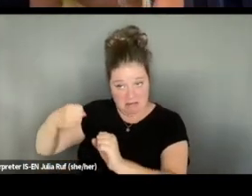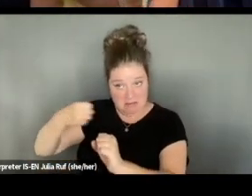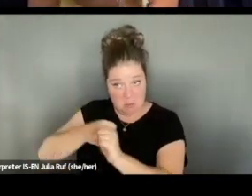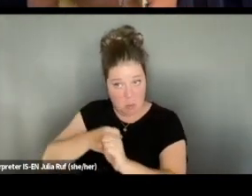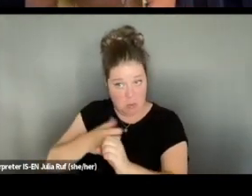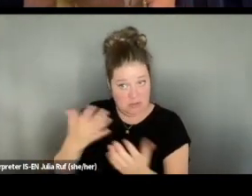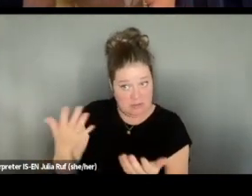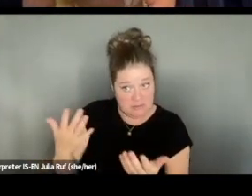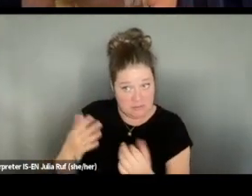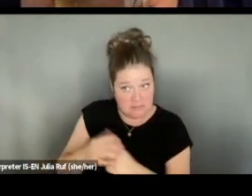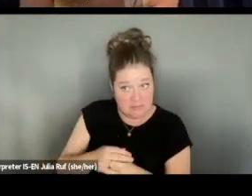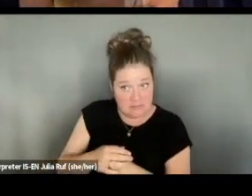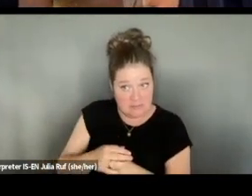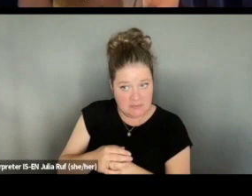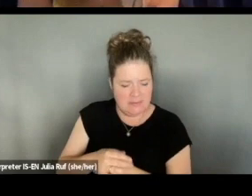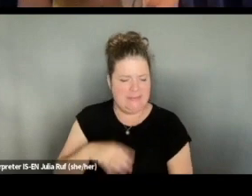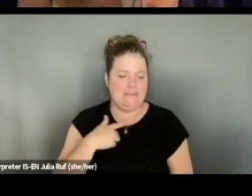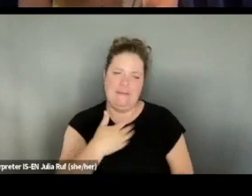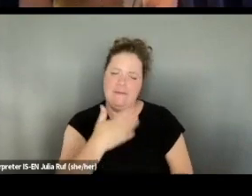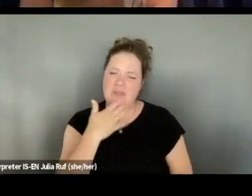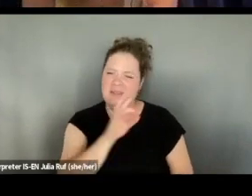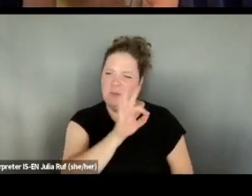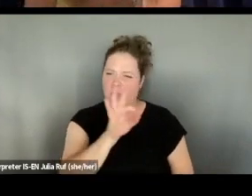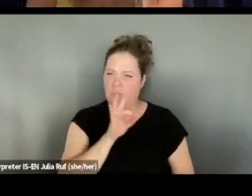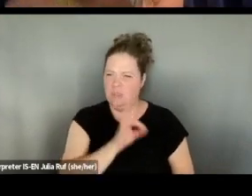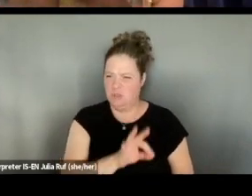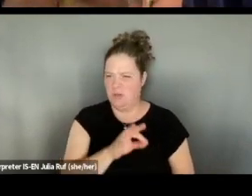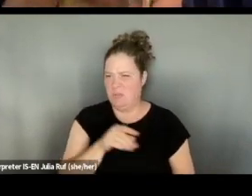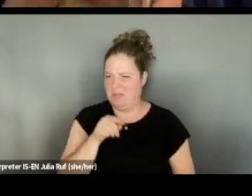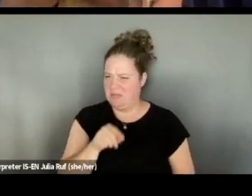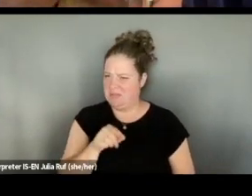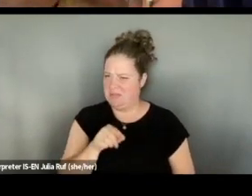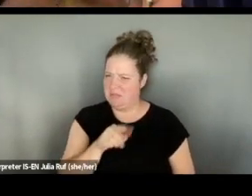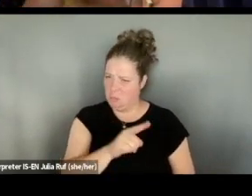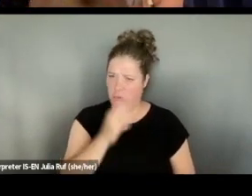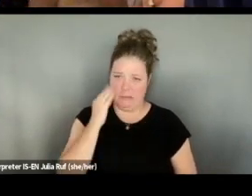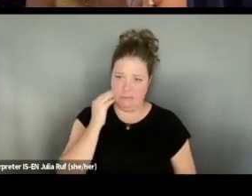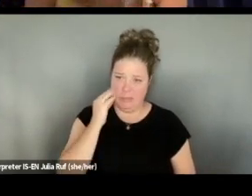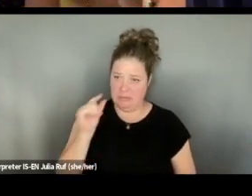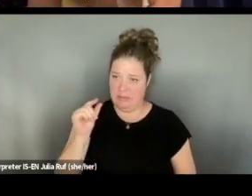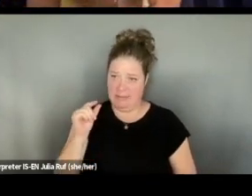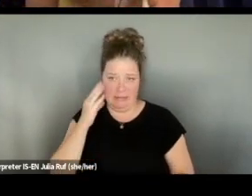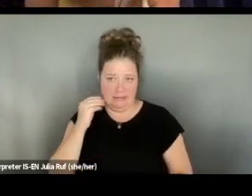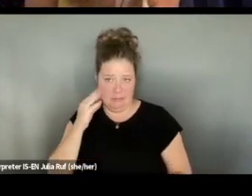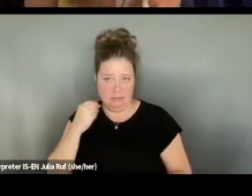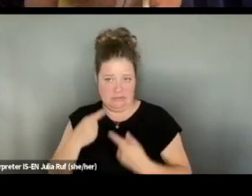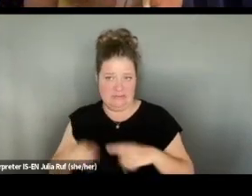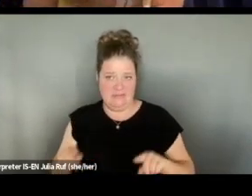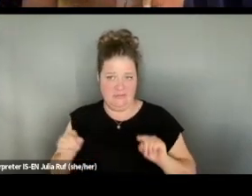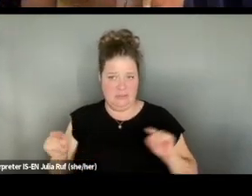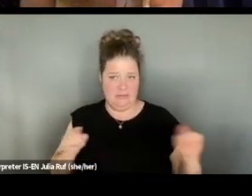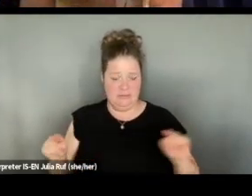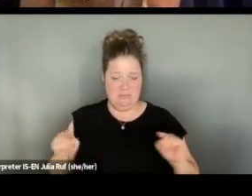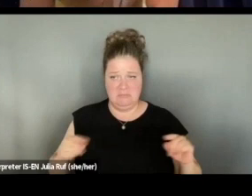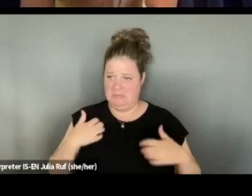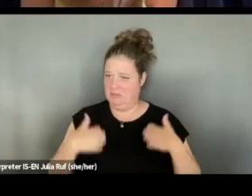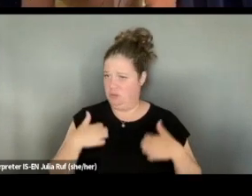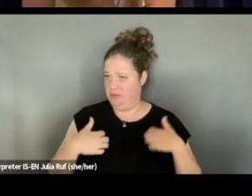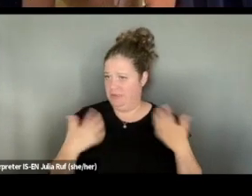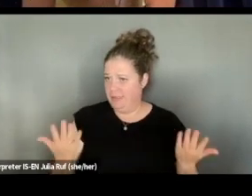align with what we've found in the review of the web accessibility directives, so I'm a bit surprised that you are this negative and I would be